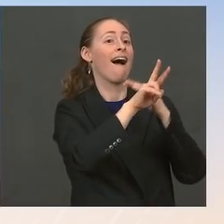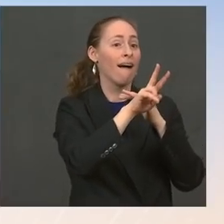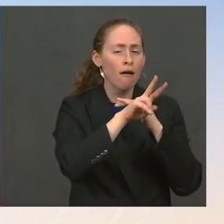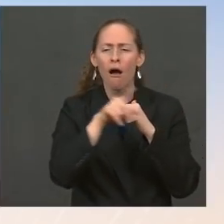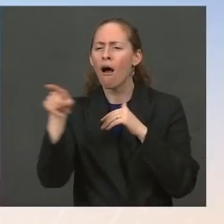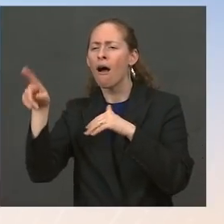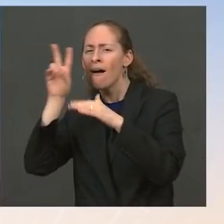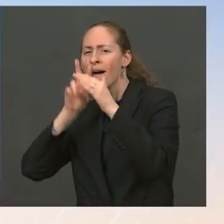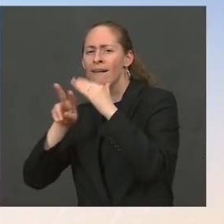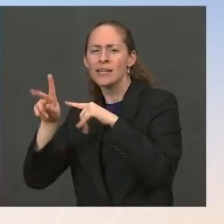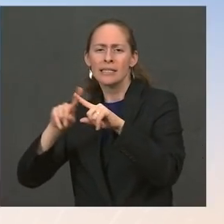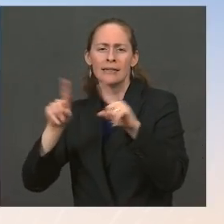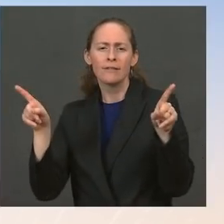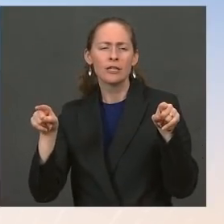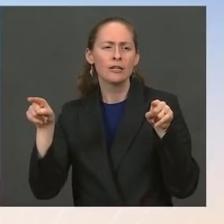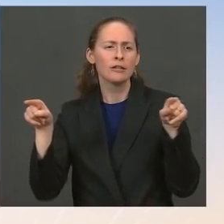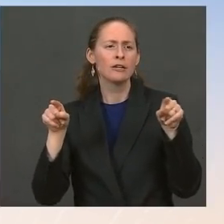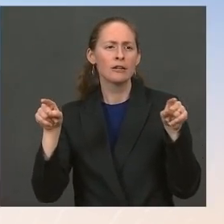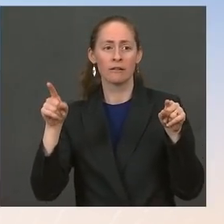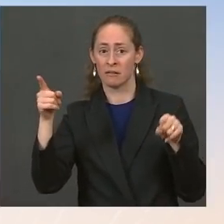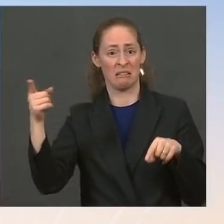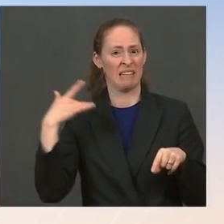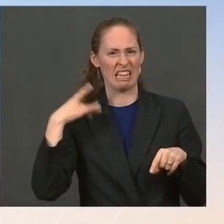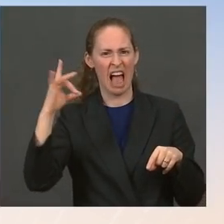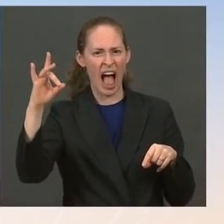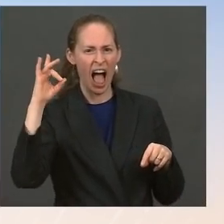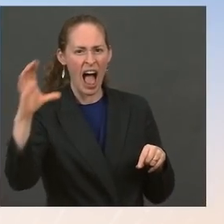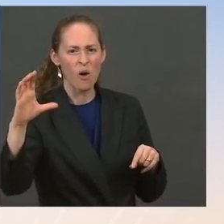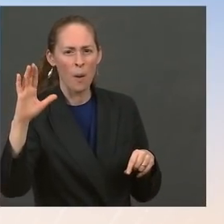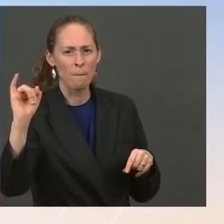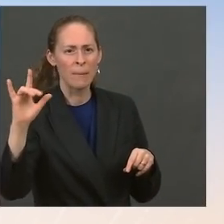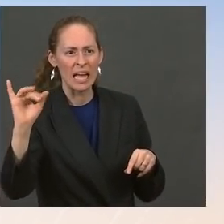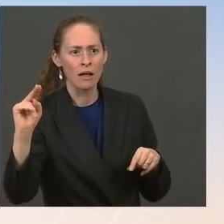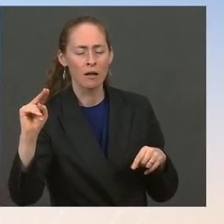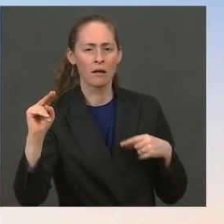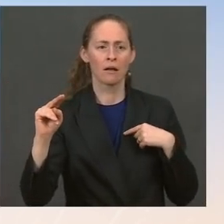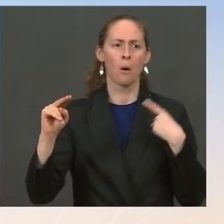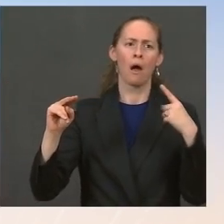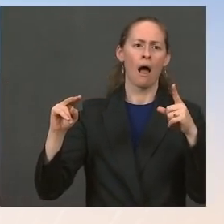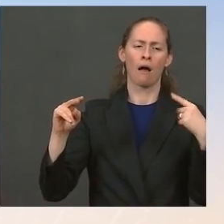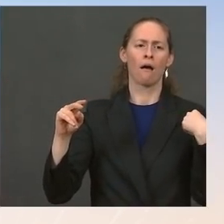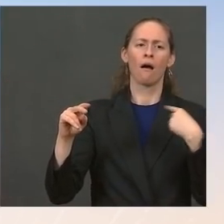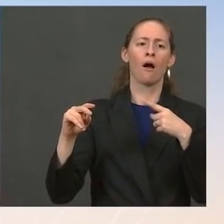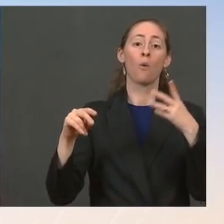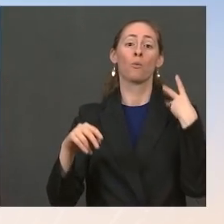in almost $800 billion in revenue and has a Washington Post op-ed about it where he talks about that;